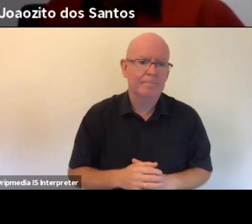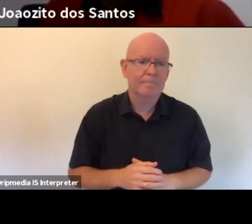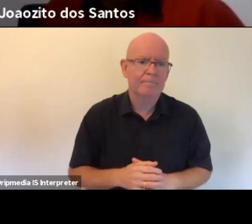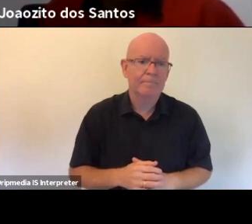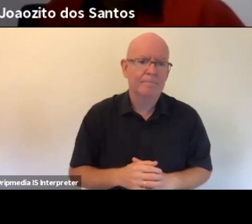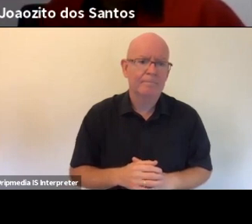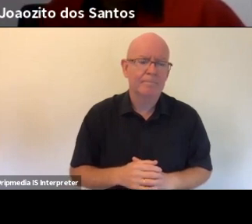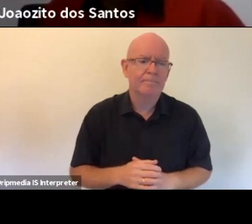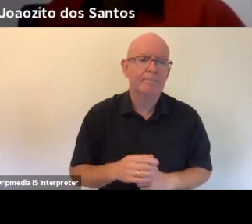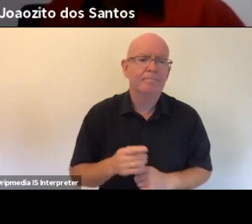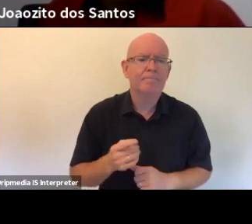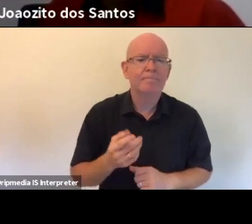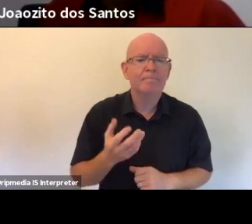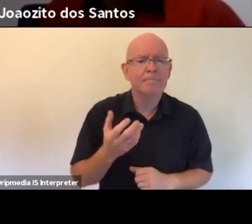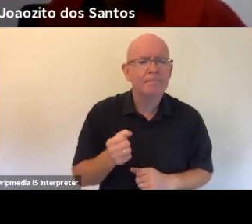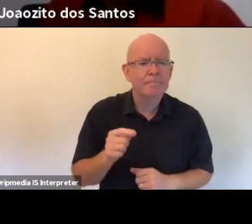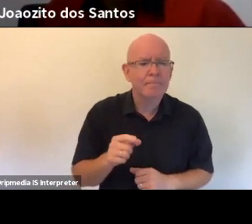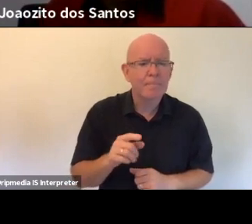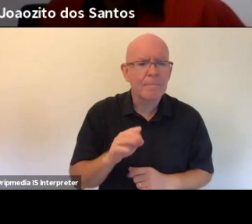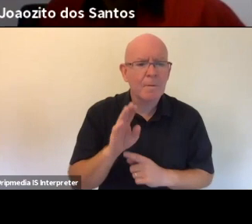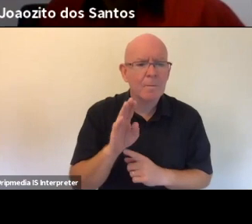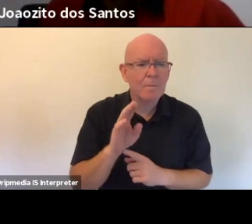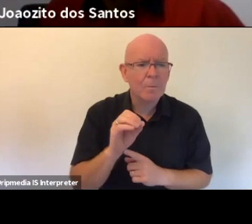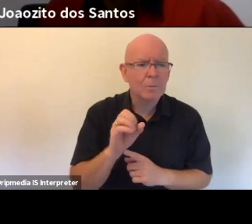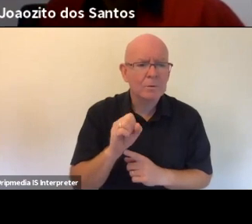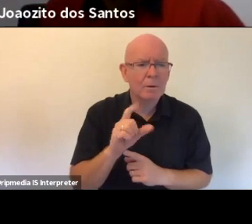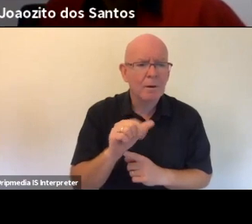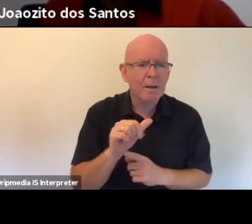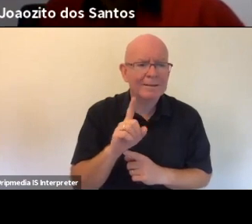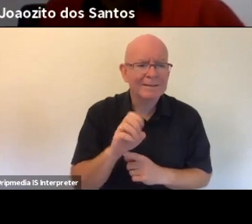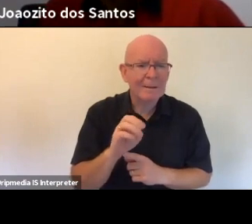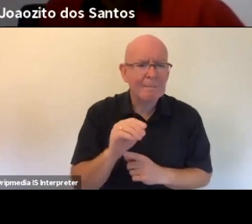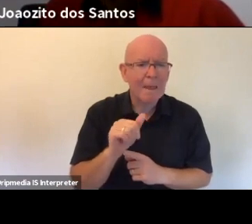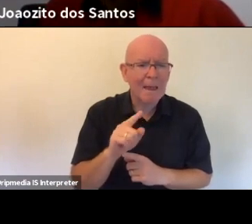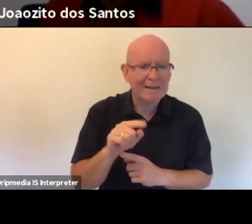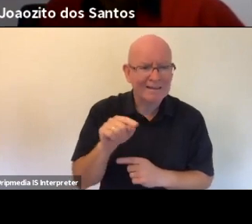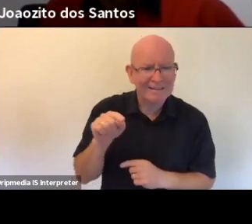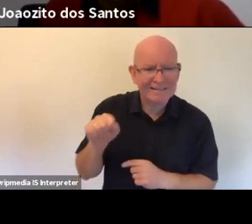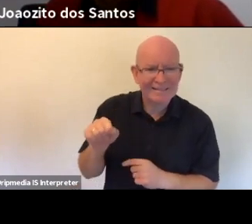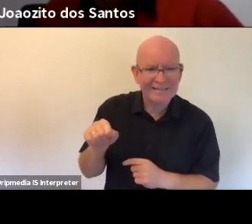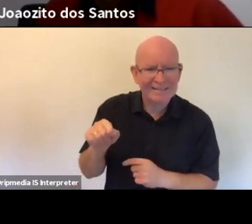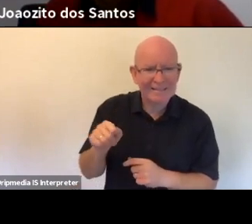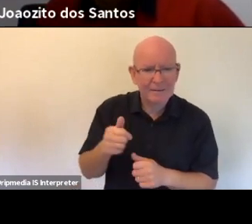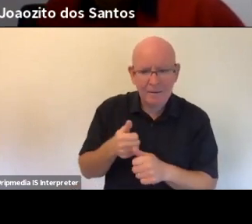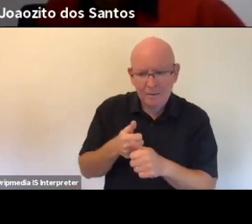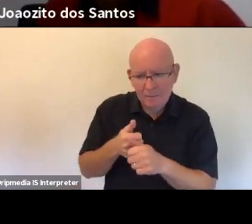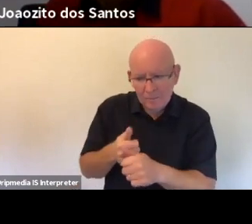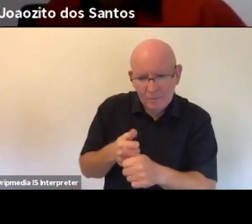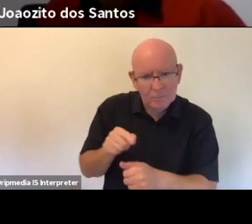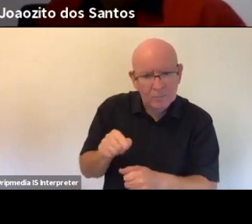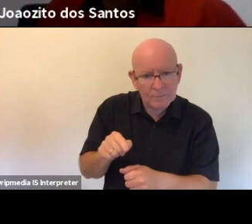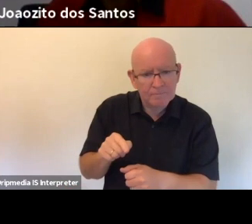The cash transfer programme is for children from age 6 to 15 years